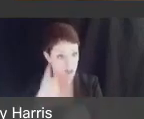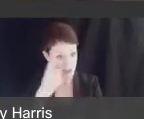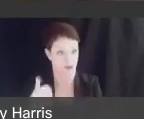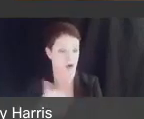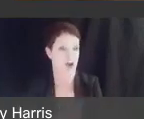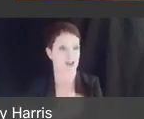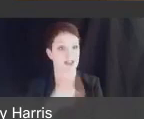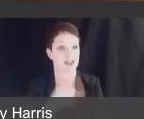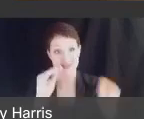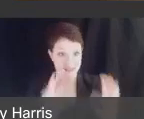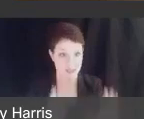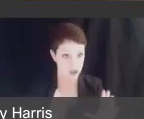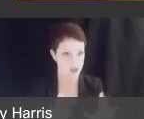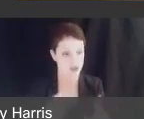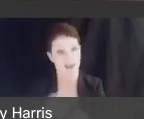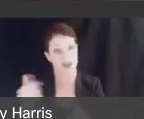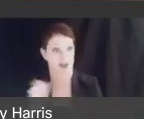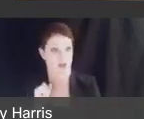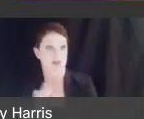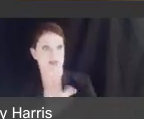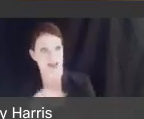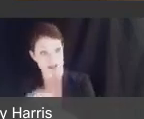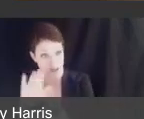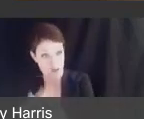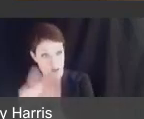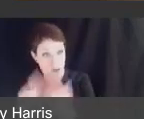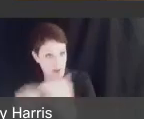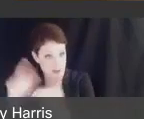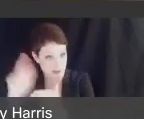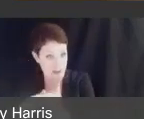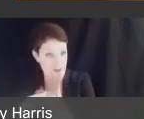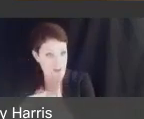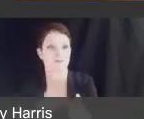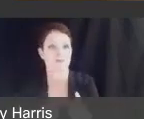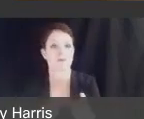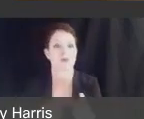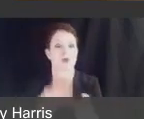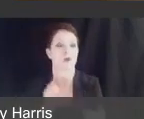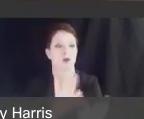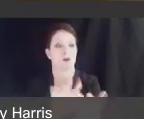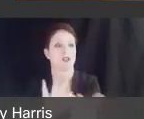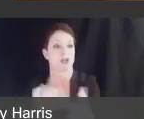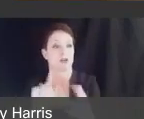teachers and other staff in their school buildings. We are reaching out to independent schools to do